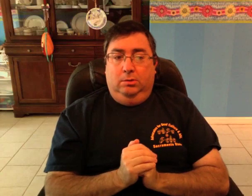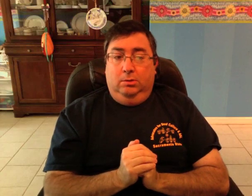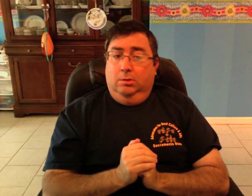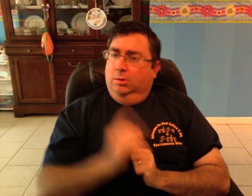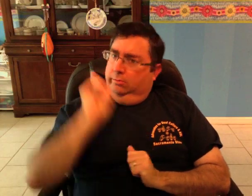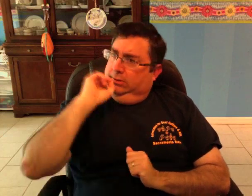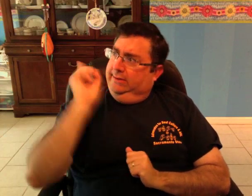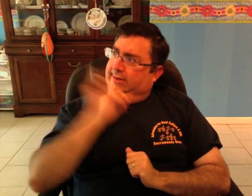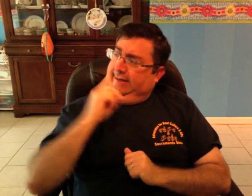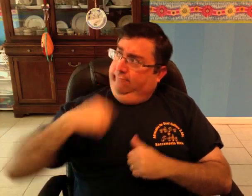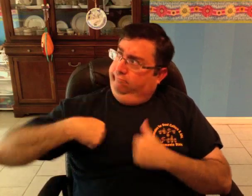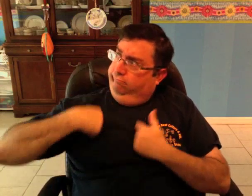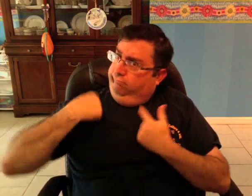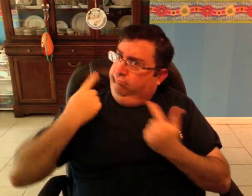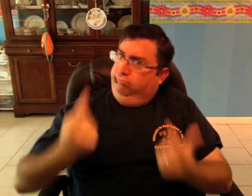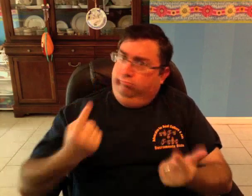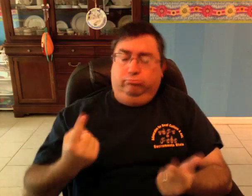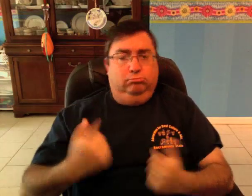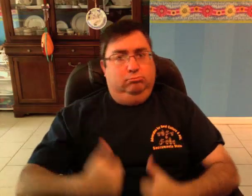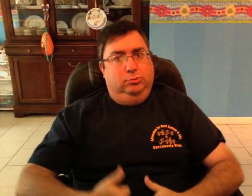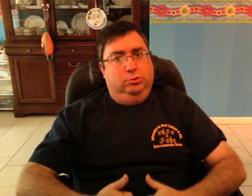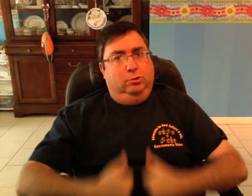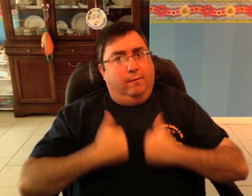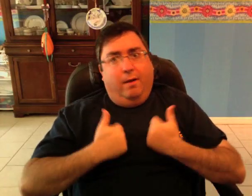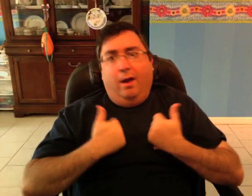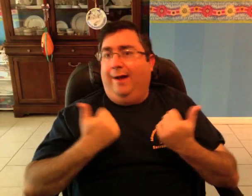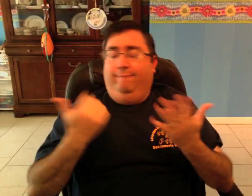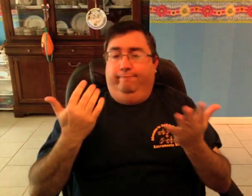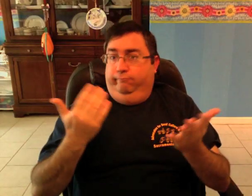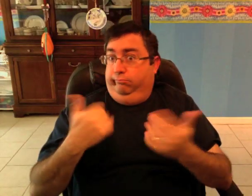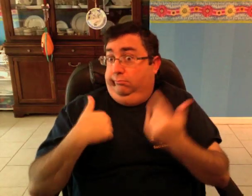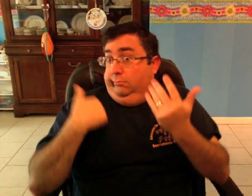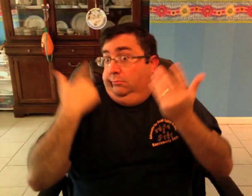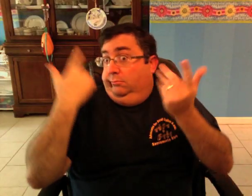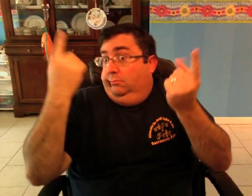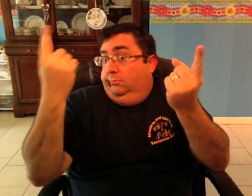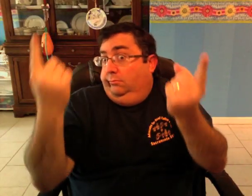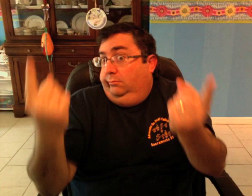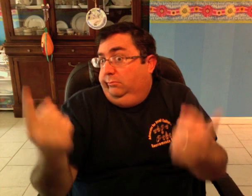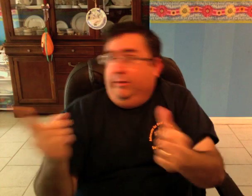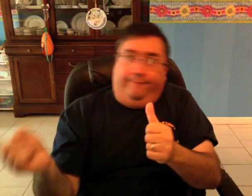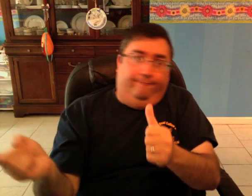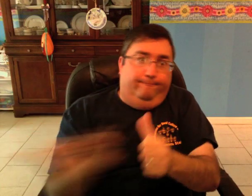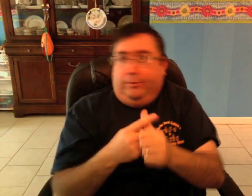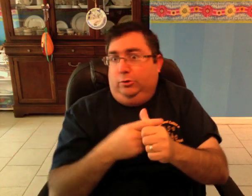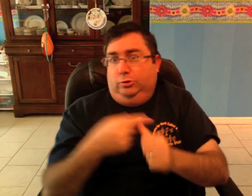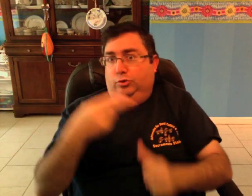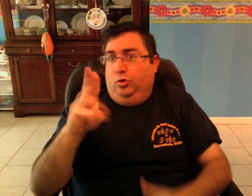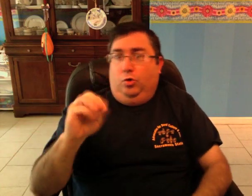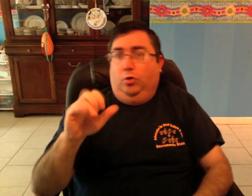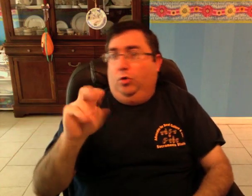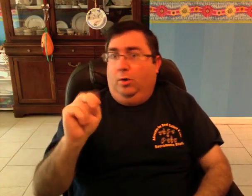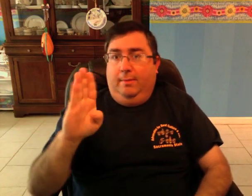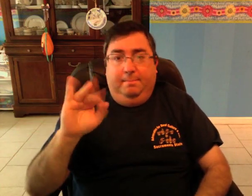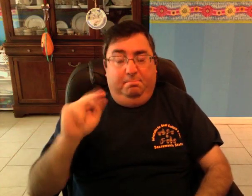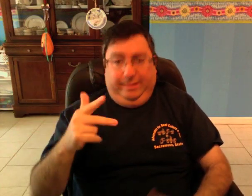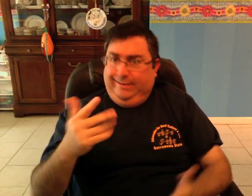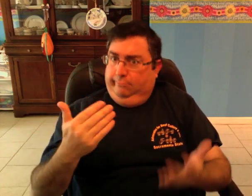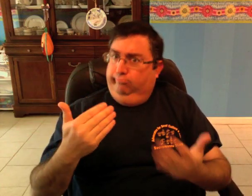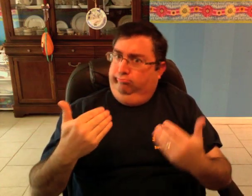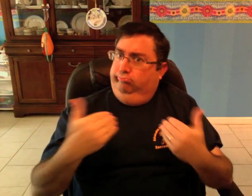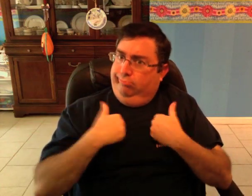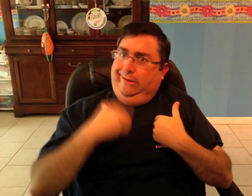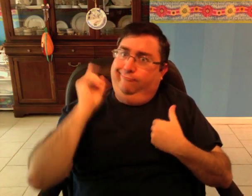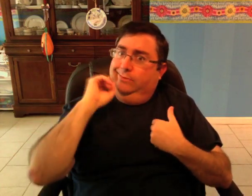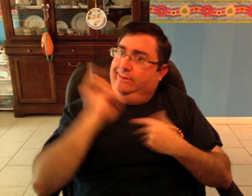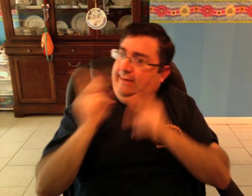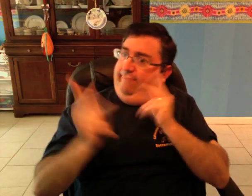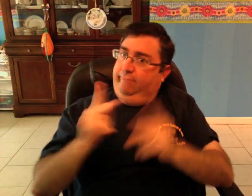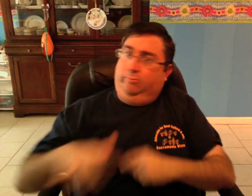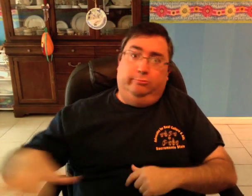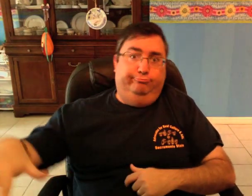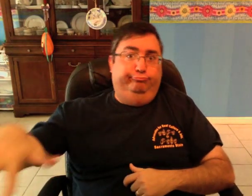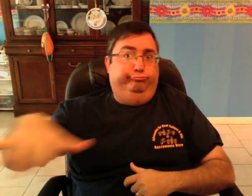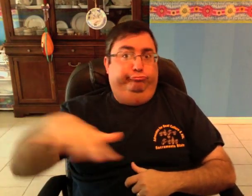We have had Deaf people since the first human being --